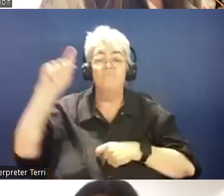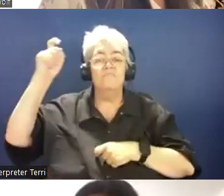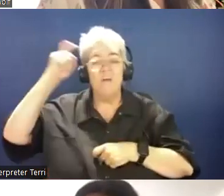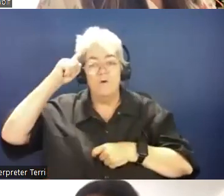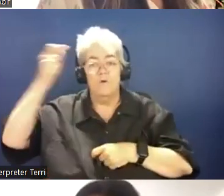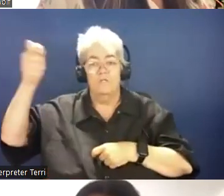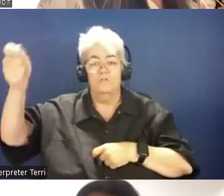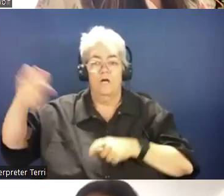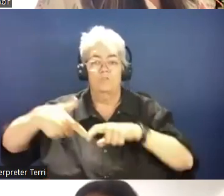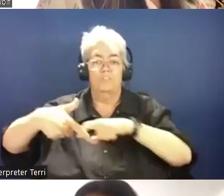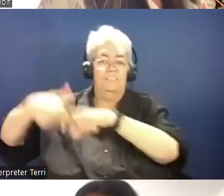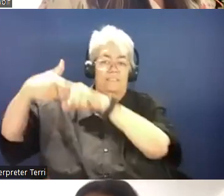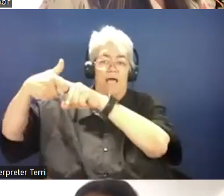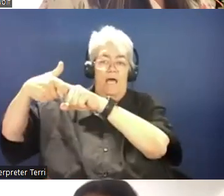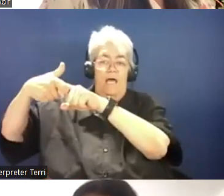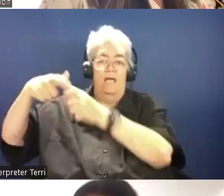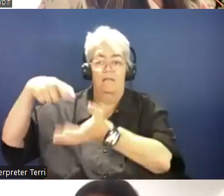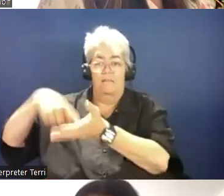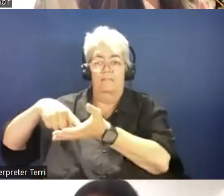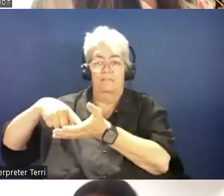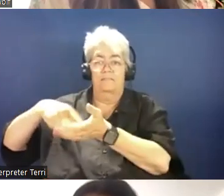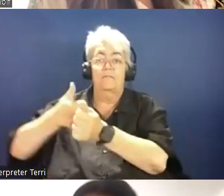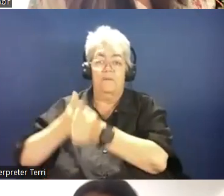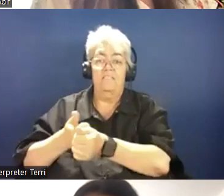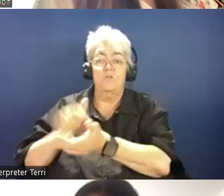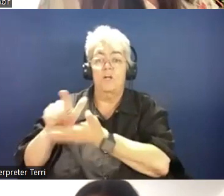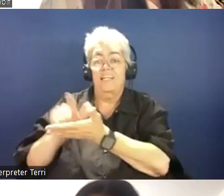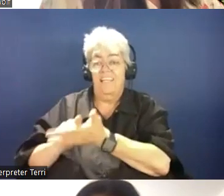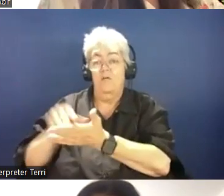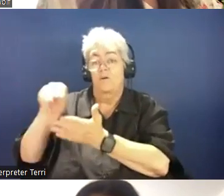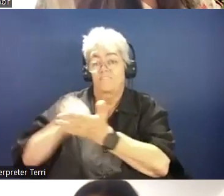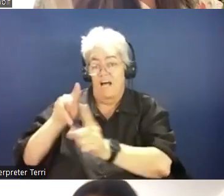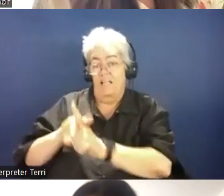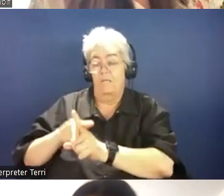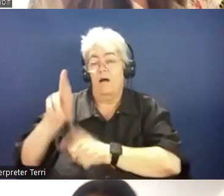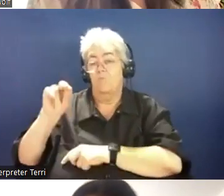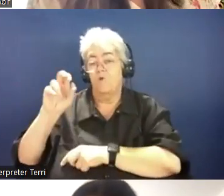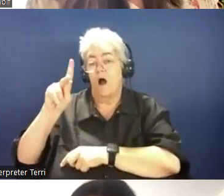based on a legal filing by Rocky Mountain Gun Owners, or RMGO.